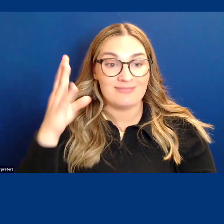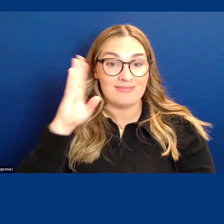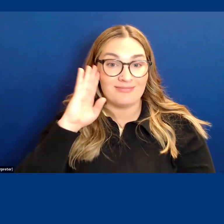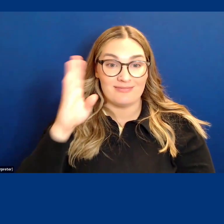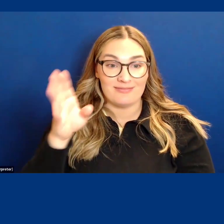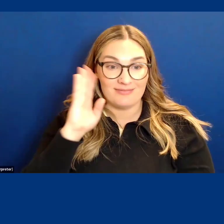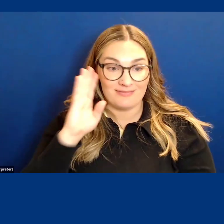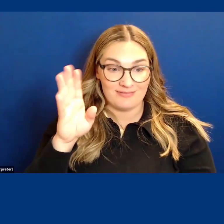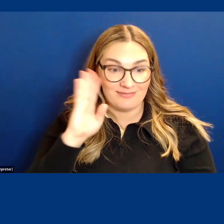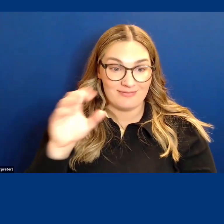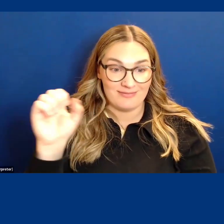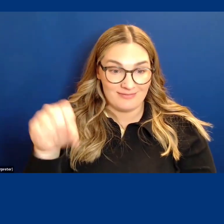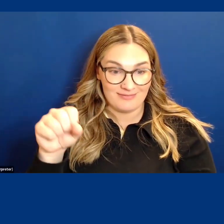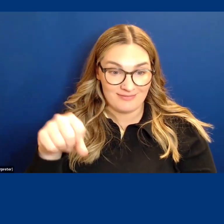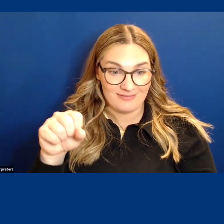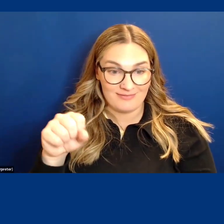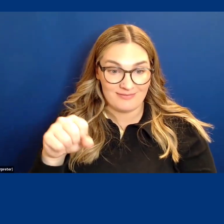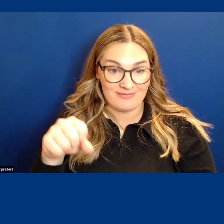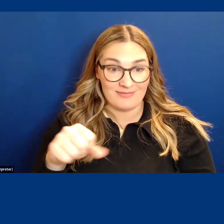You're perfect.